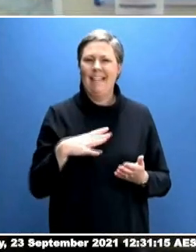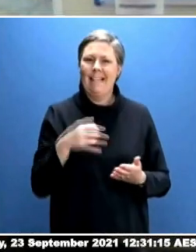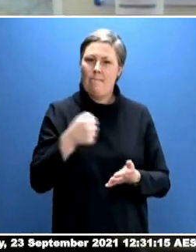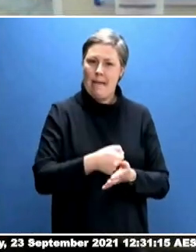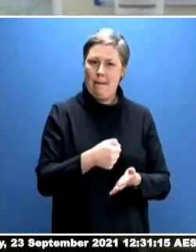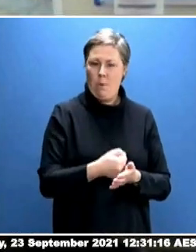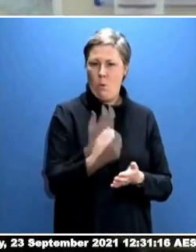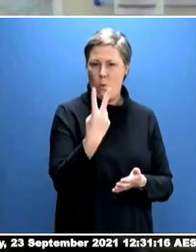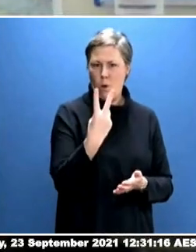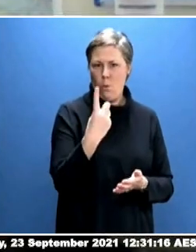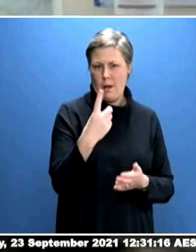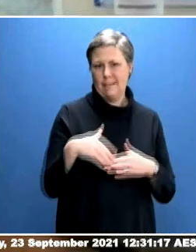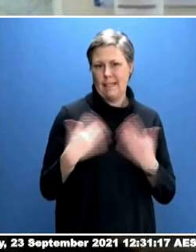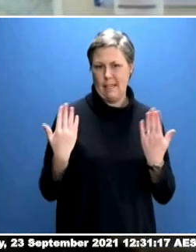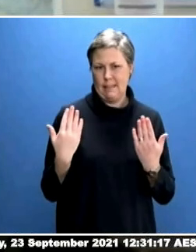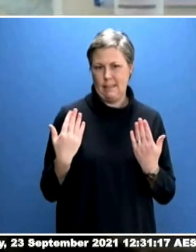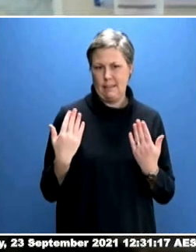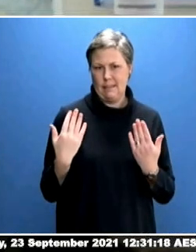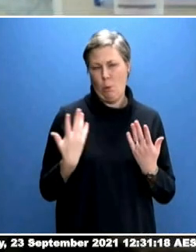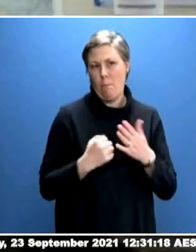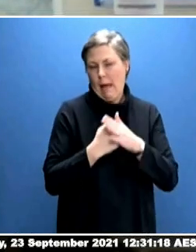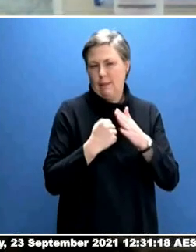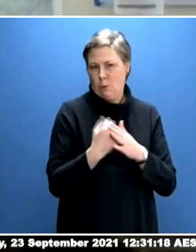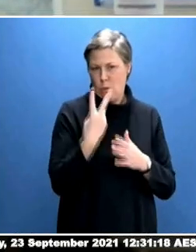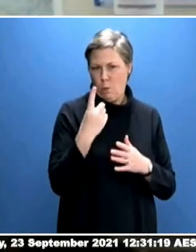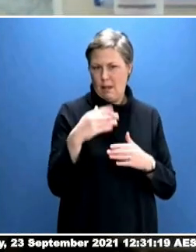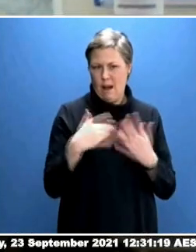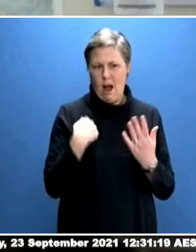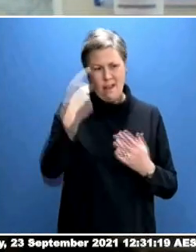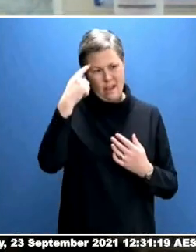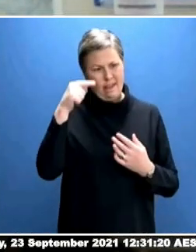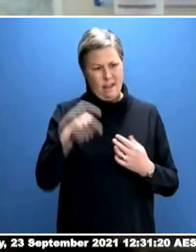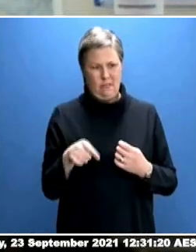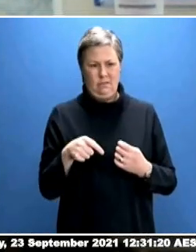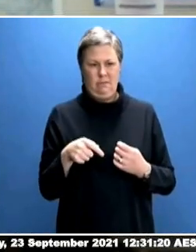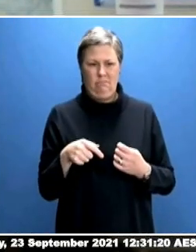That seems to be something a lot more in relation to this notion